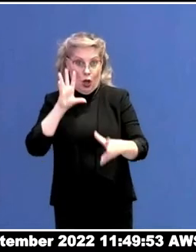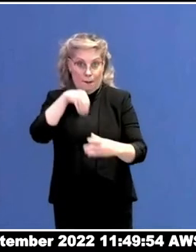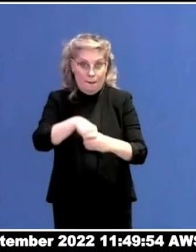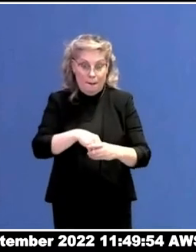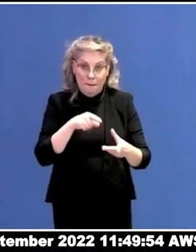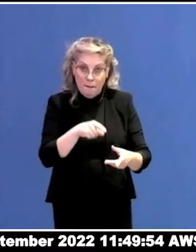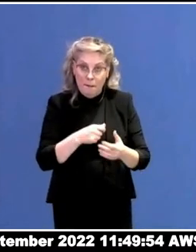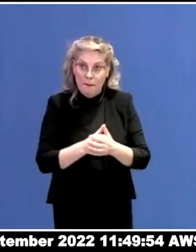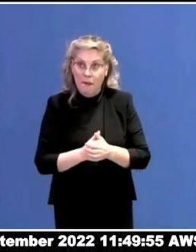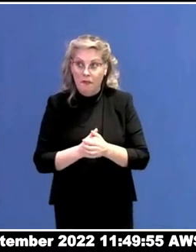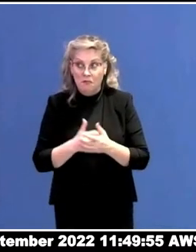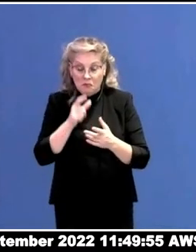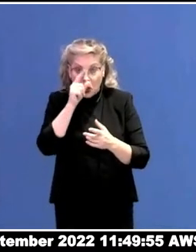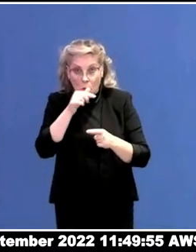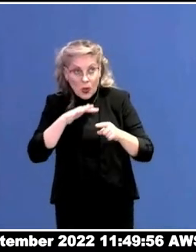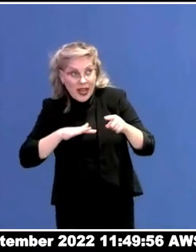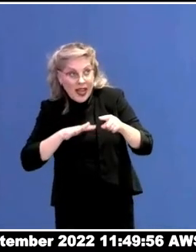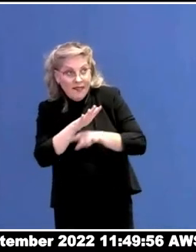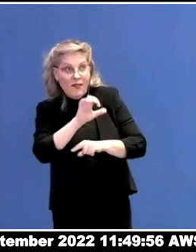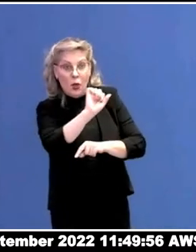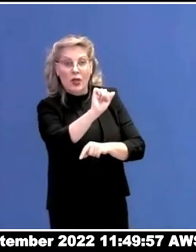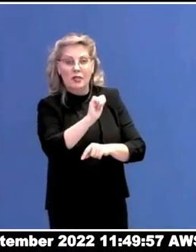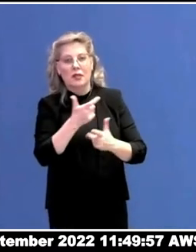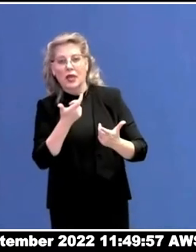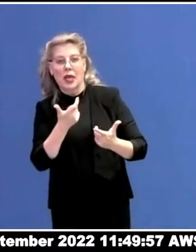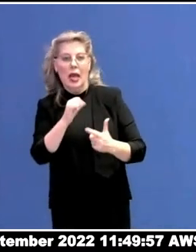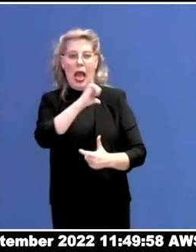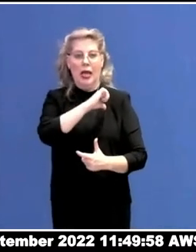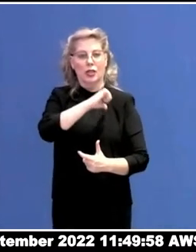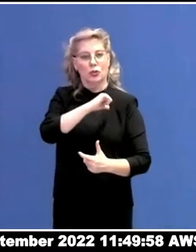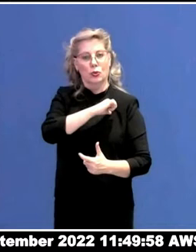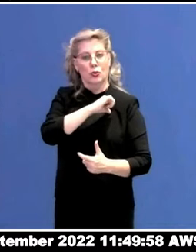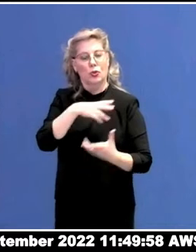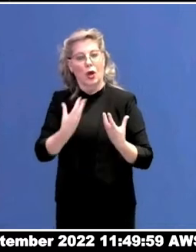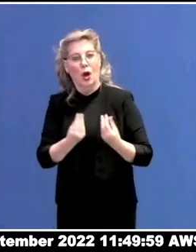to impact the culture of the prison staff at Acacia? Absolutely, it did.